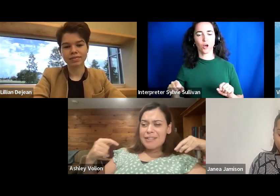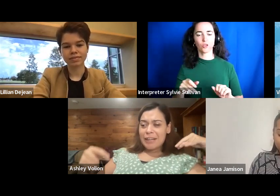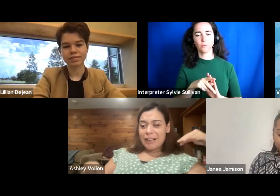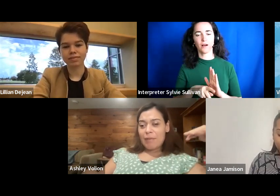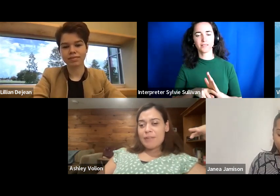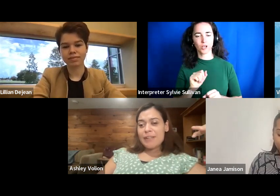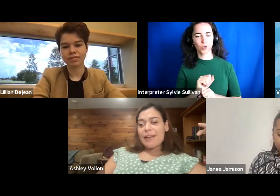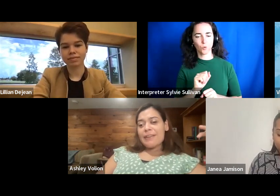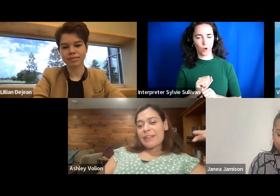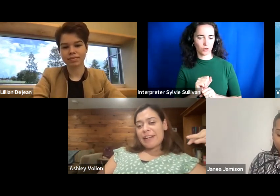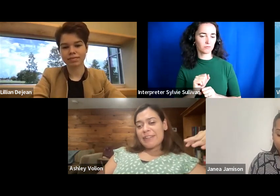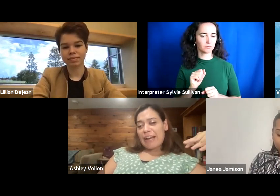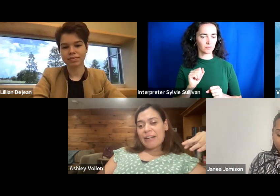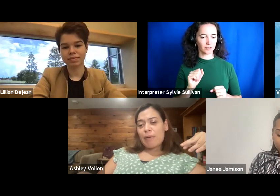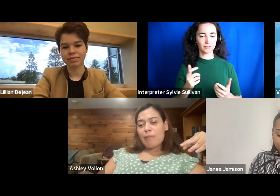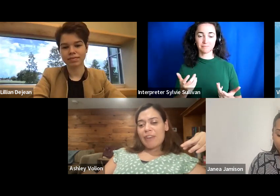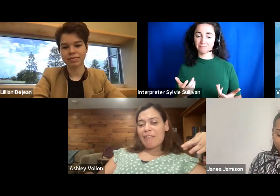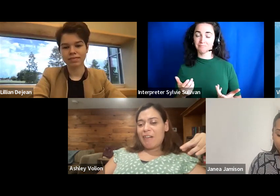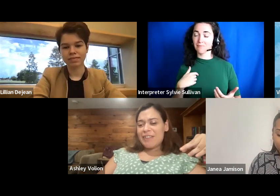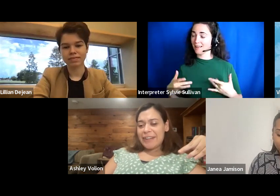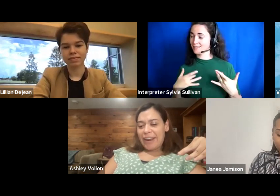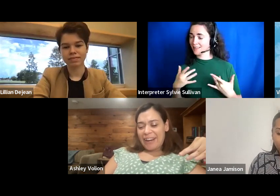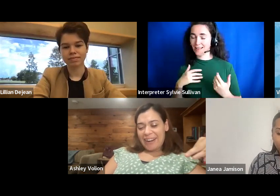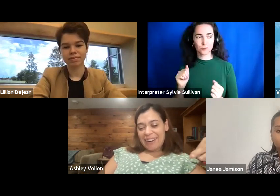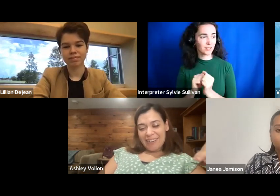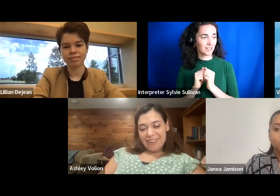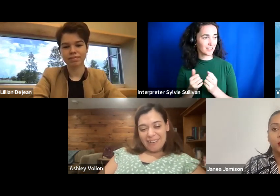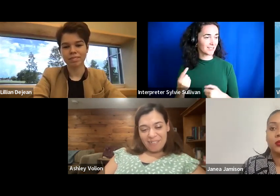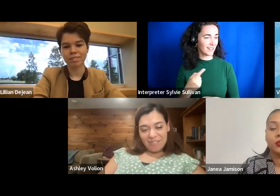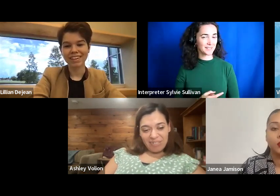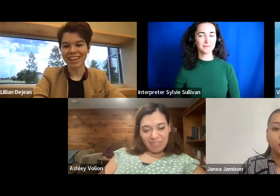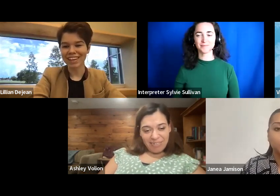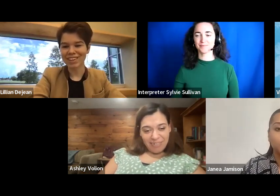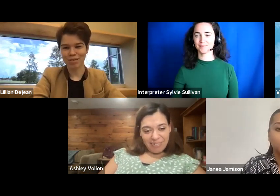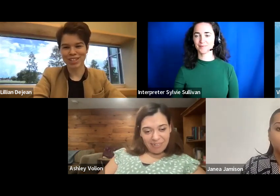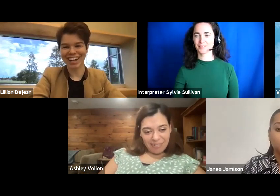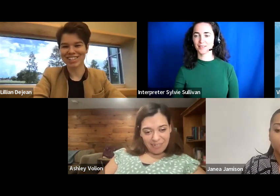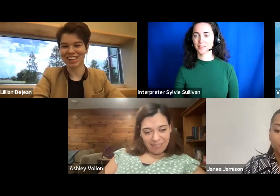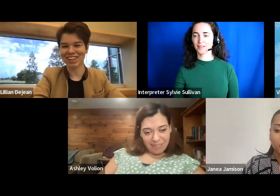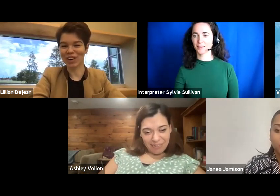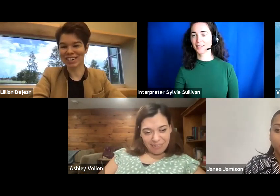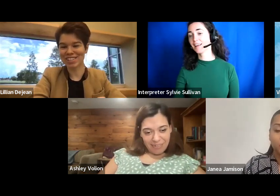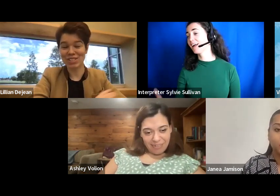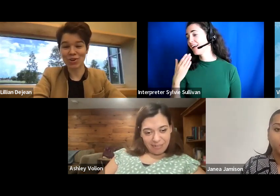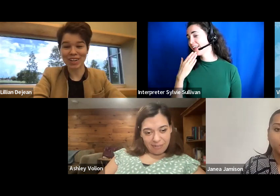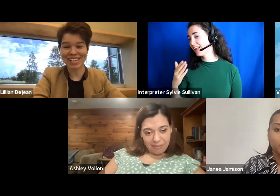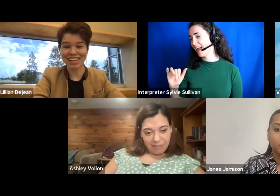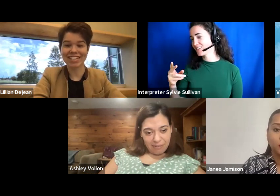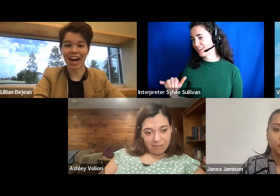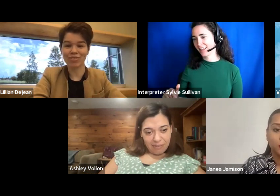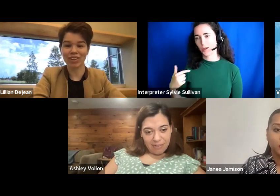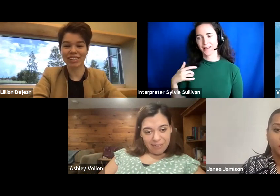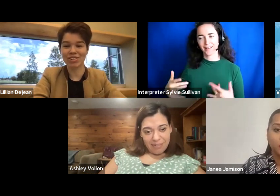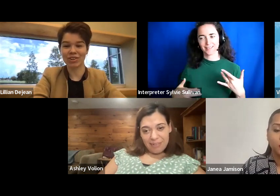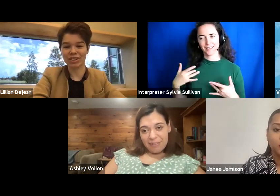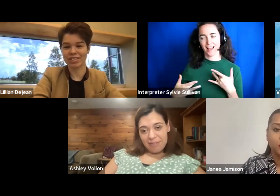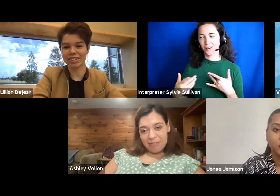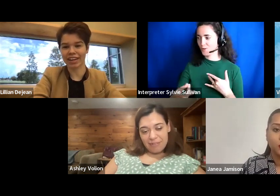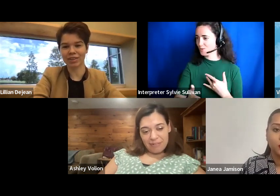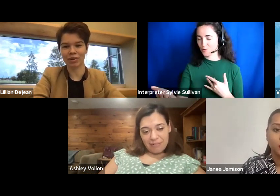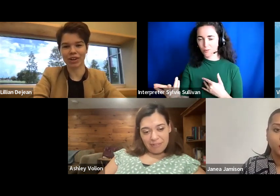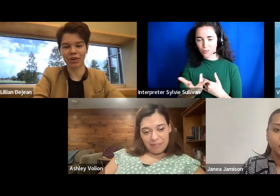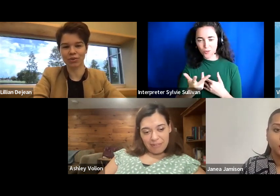And i'm just excited to be with you all today. thank you so much, Ashley. We're so excited to have you guys all here today.